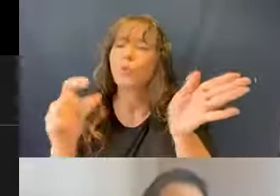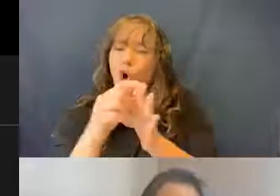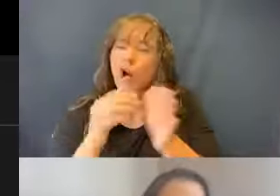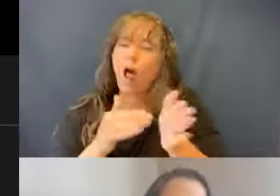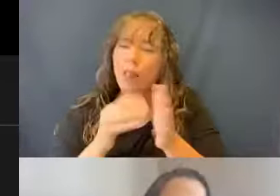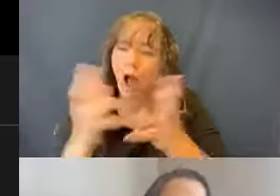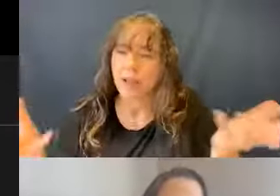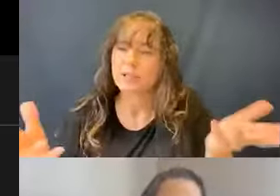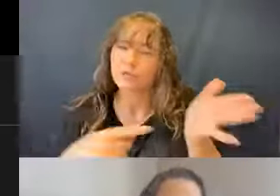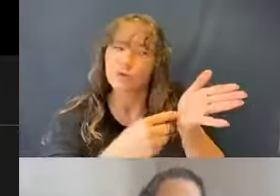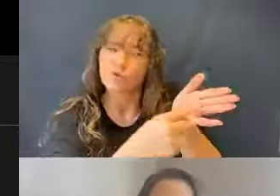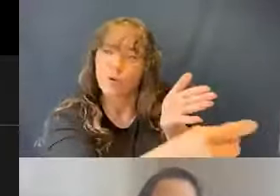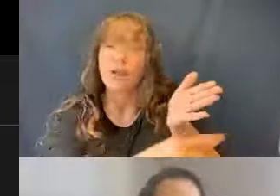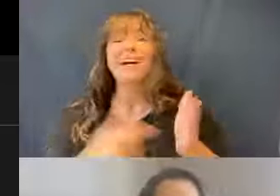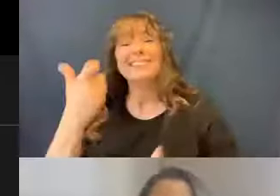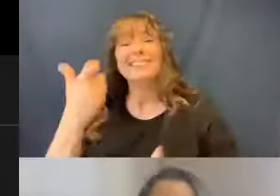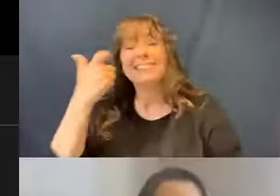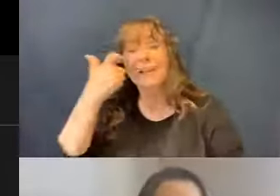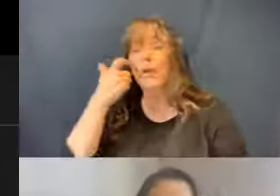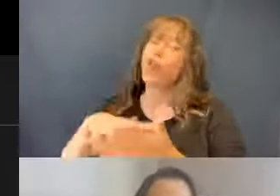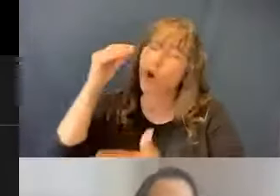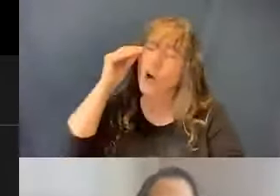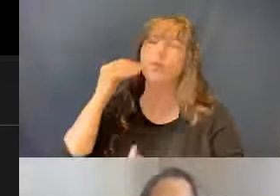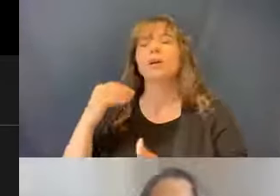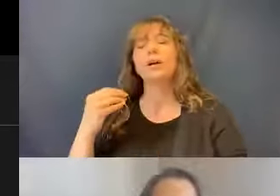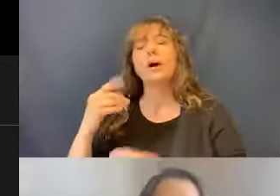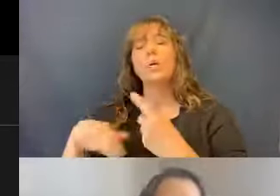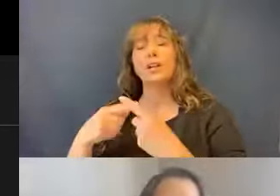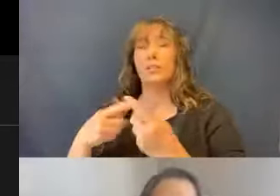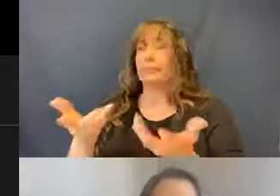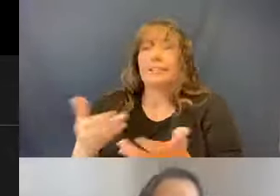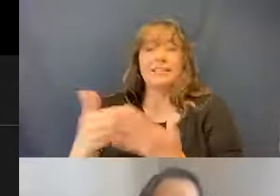we've been taught dealing with our clients' hearing or otherwise, avoid those yes or no